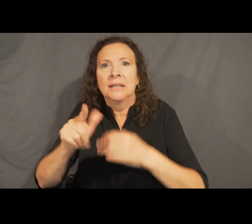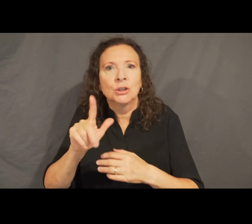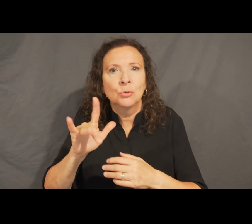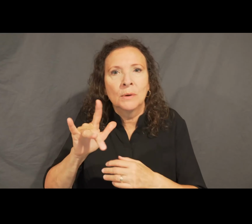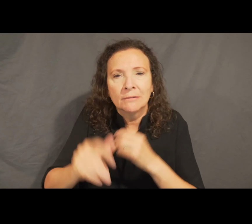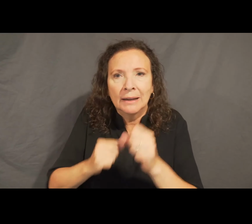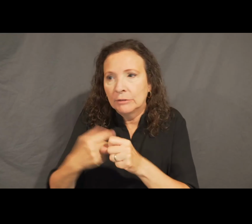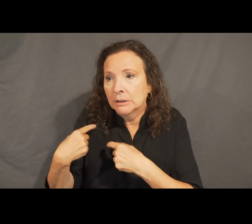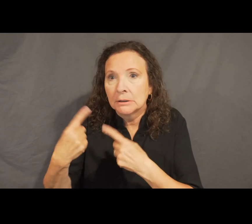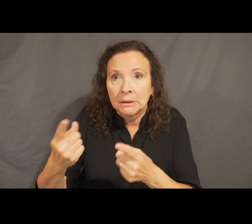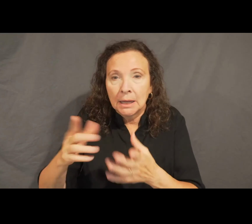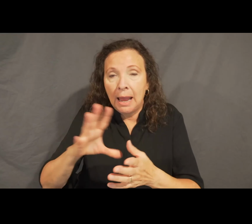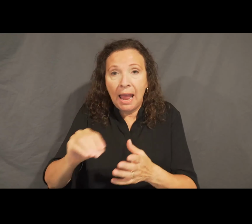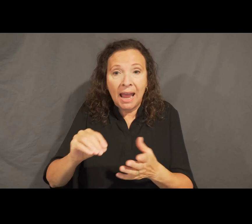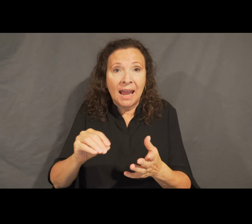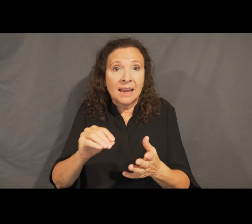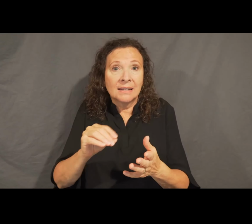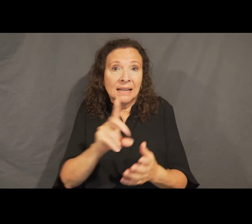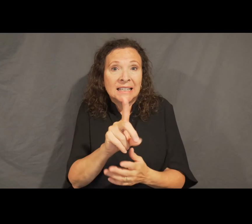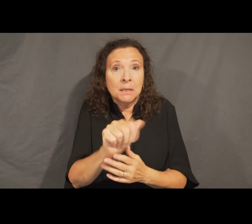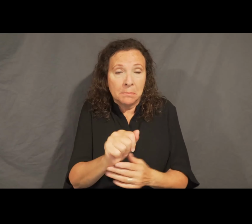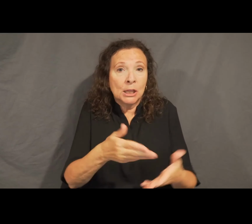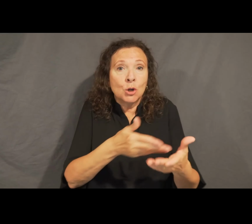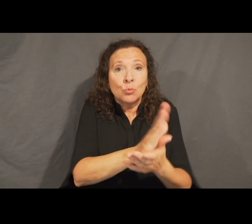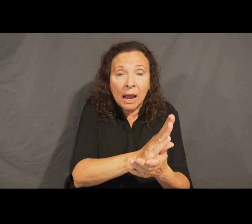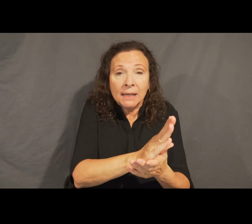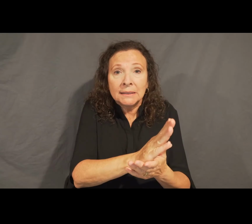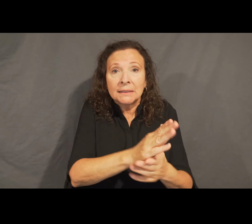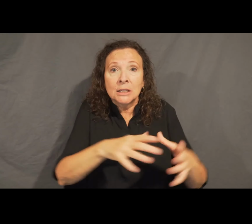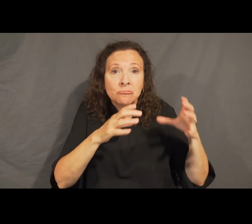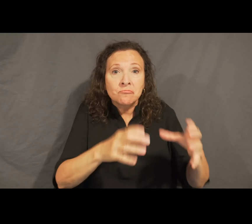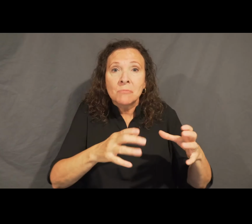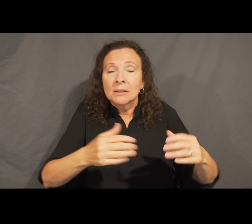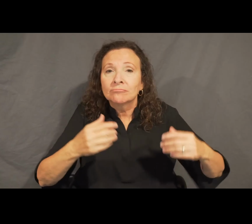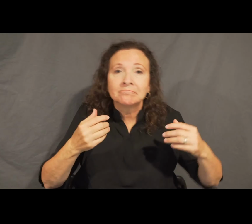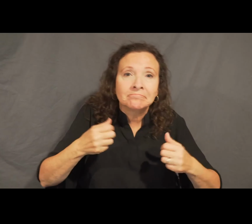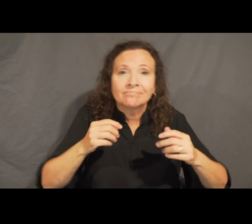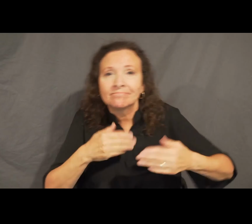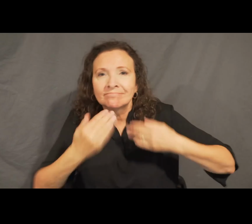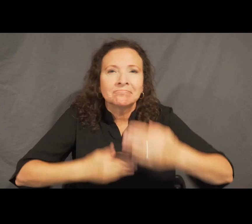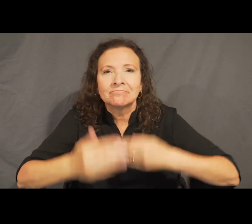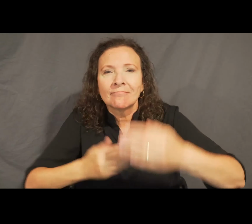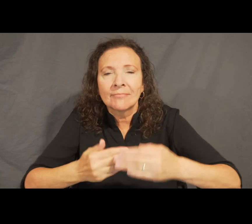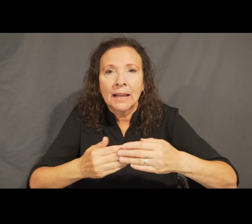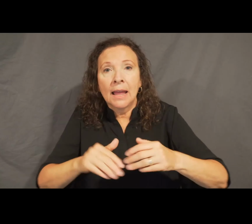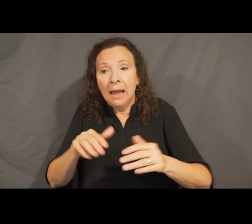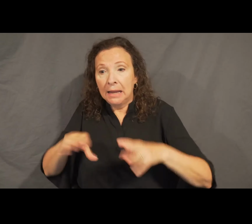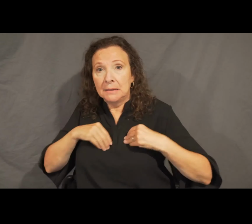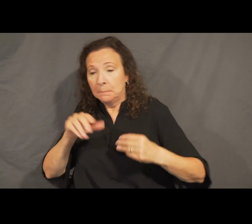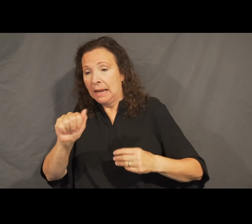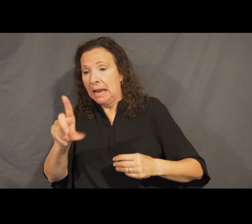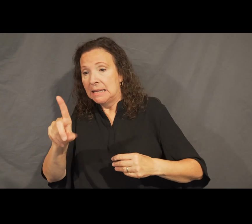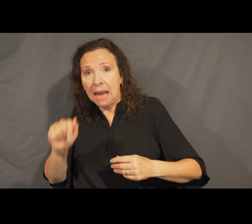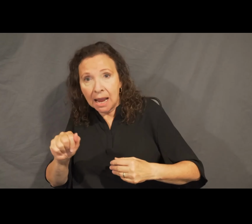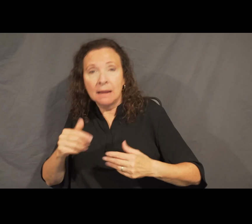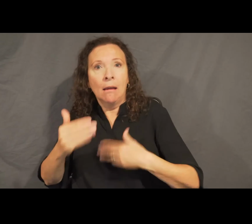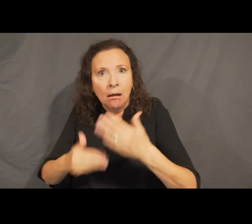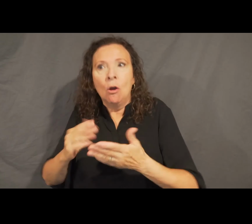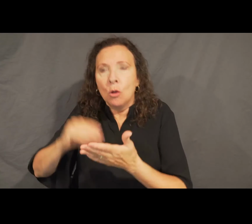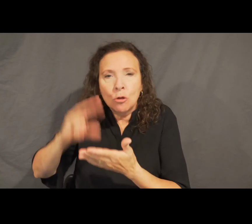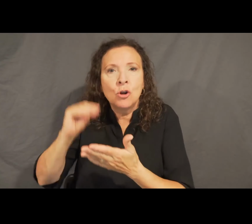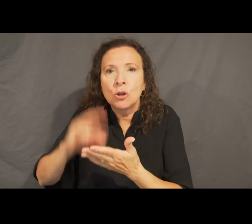that has happened since the very beginning and adoption of the ADA.